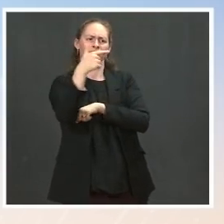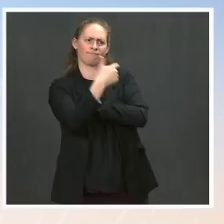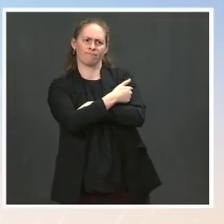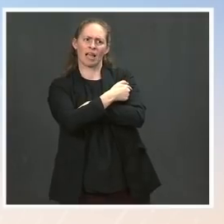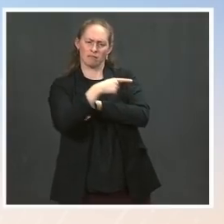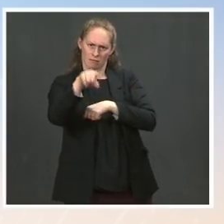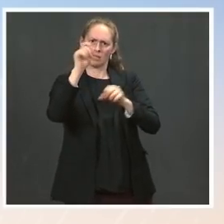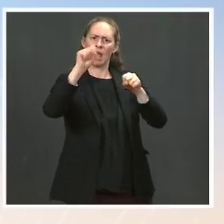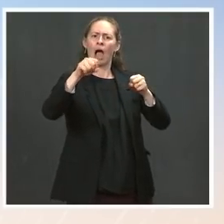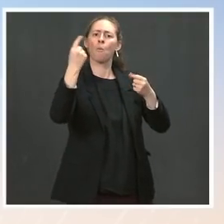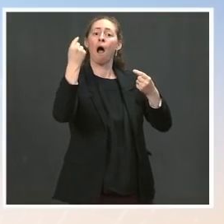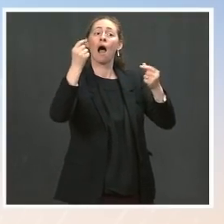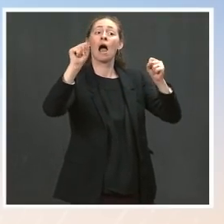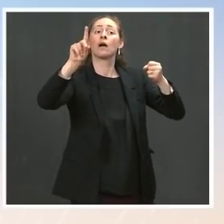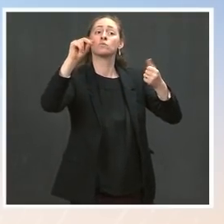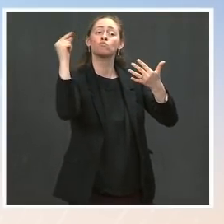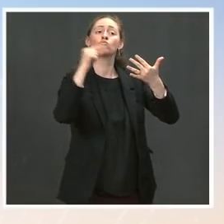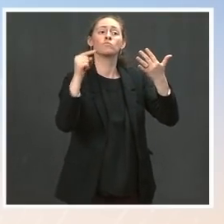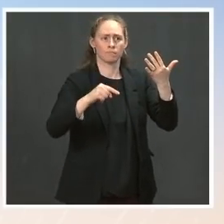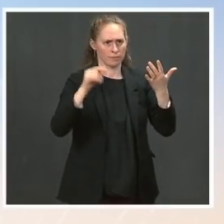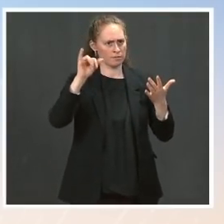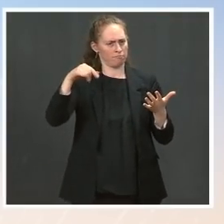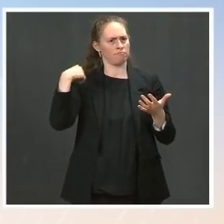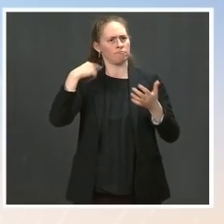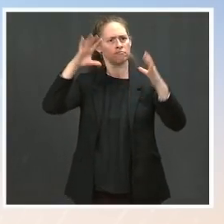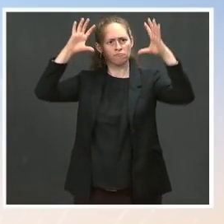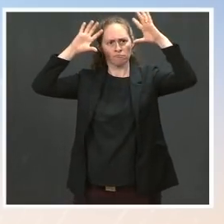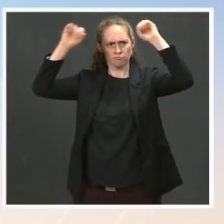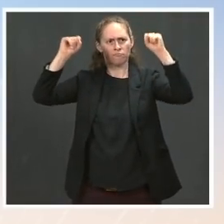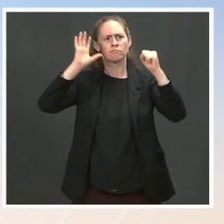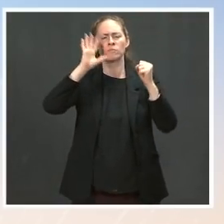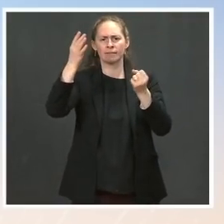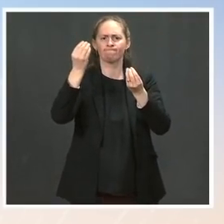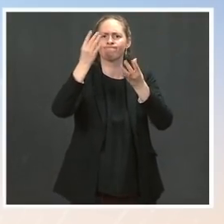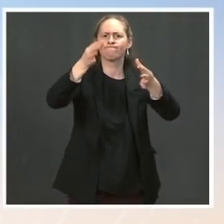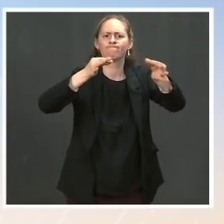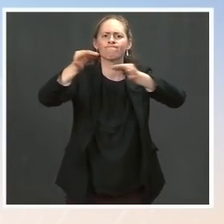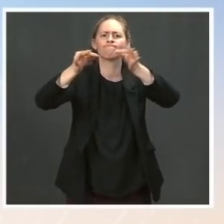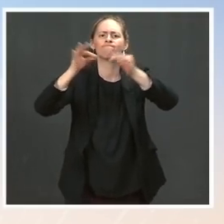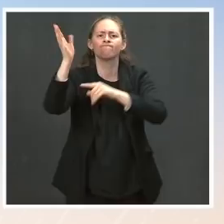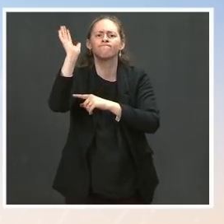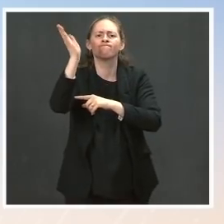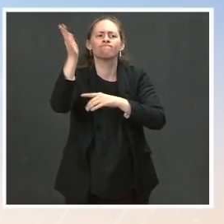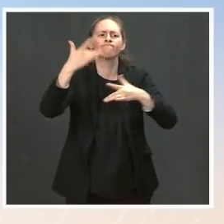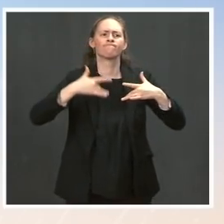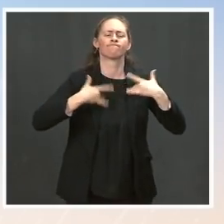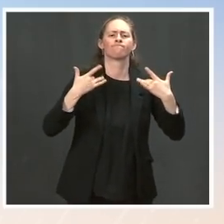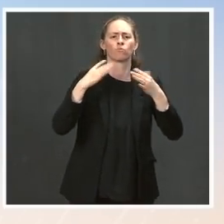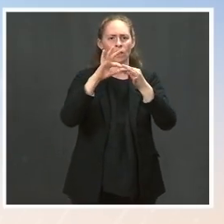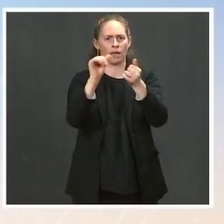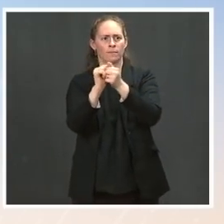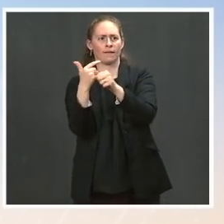hence, the President gave a primetime address where he said, if when you get the vac- -- if you -- when the vaccine is accessible to you and you get it,